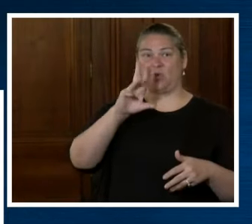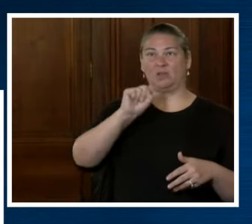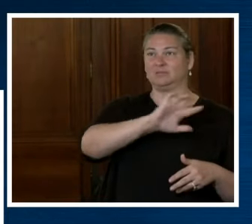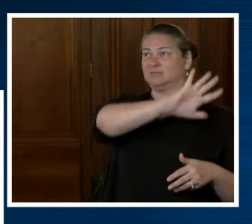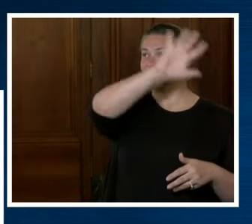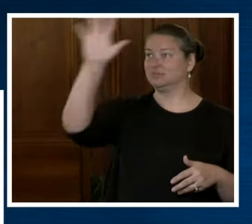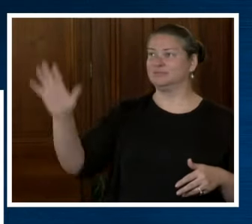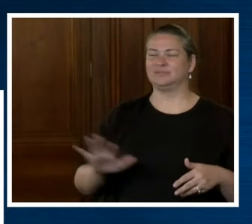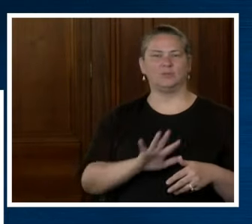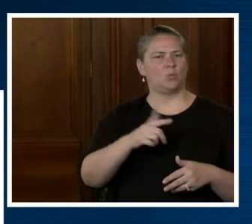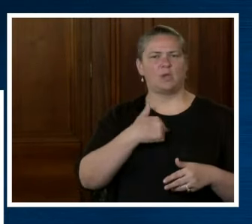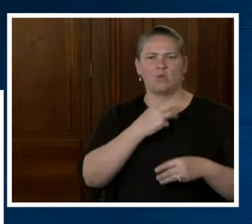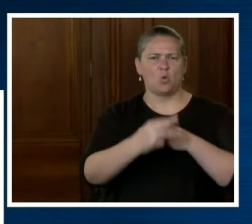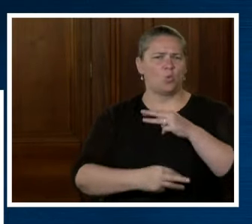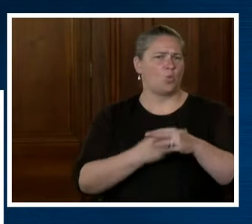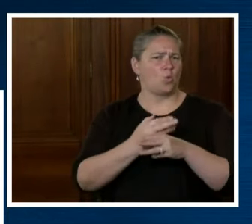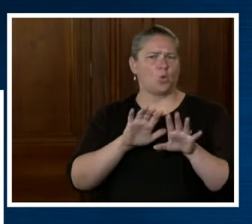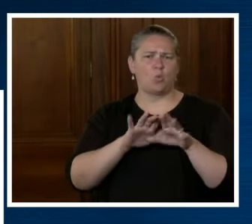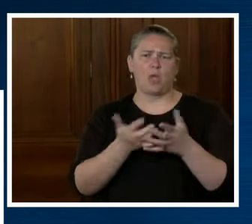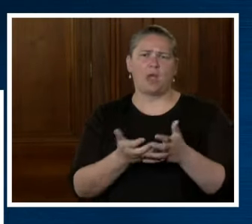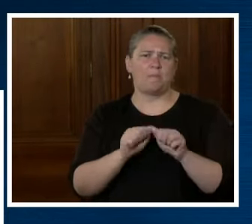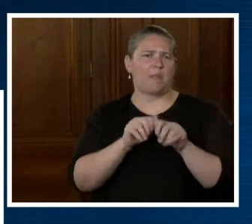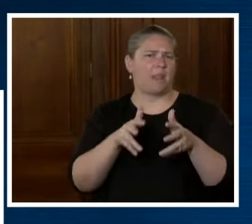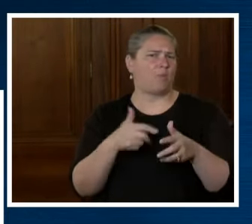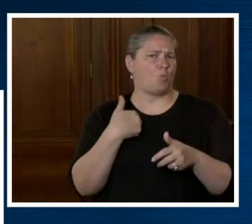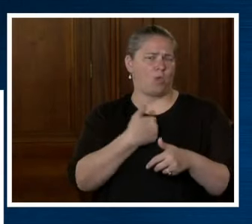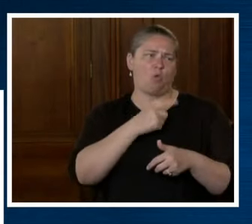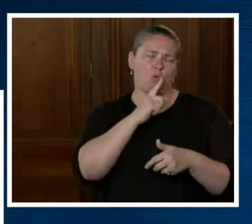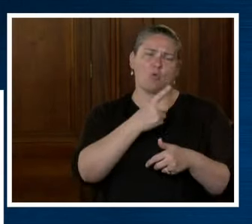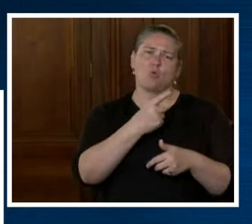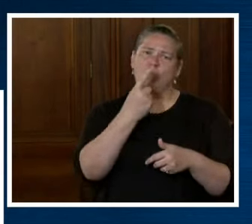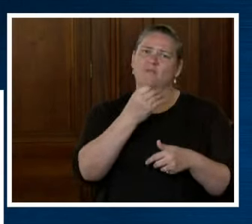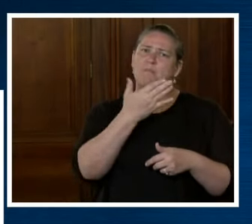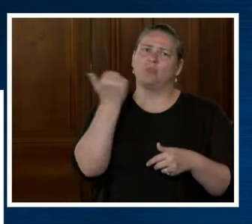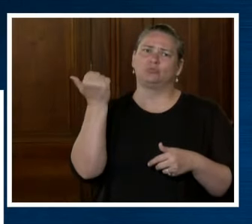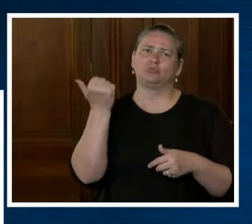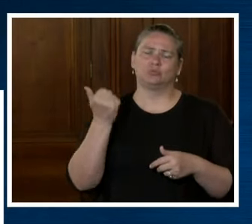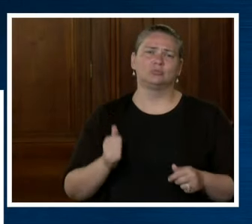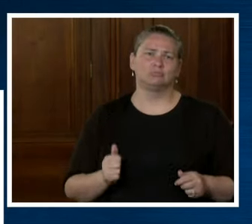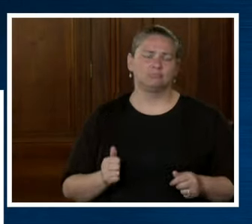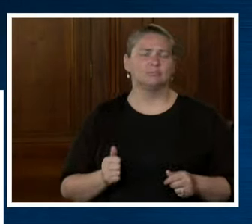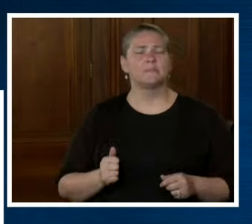IT'S ROUGH. THAT'S THE REALITY.